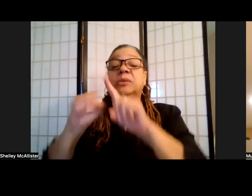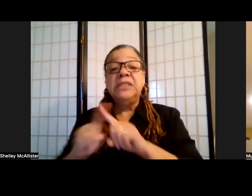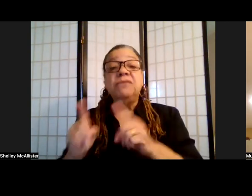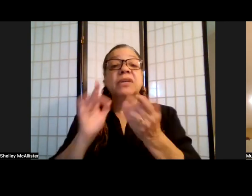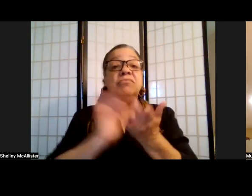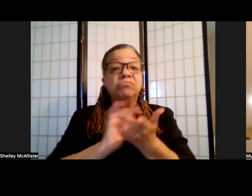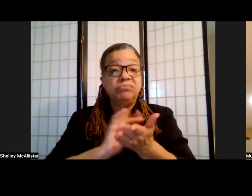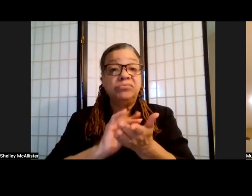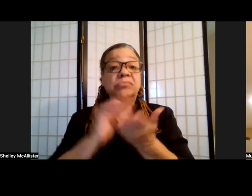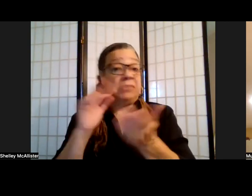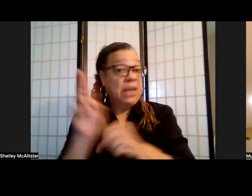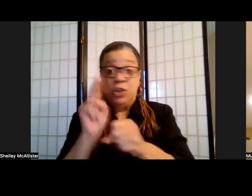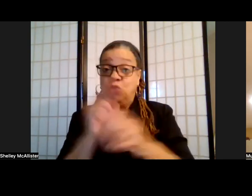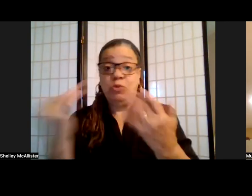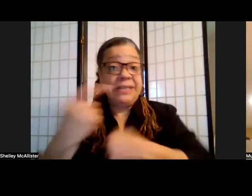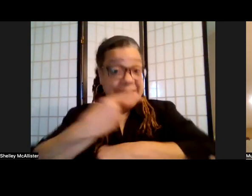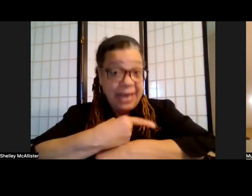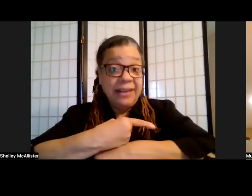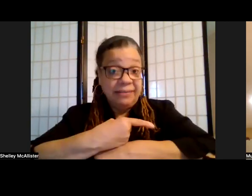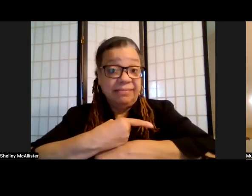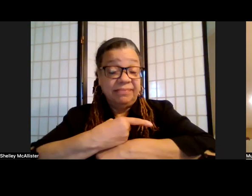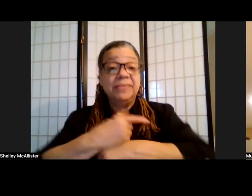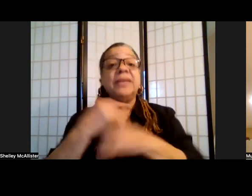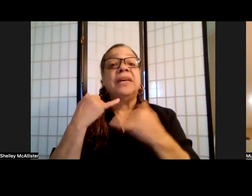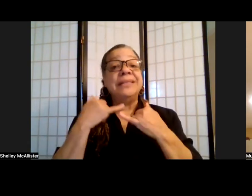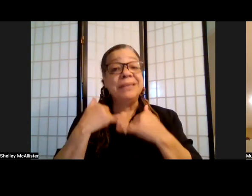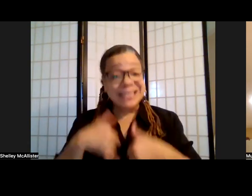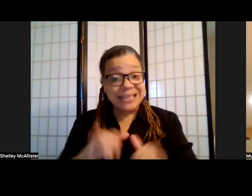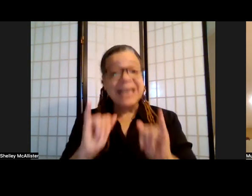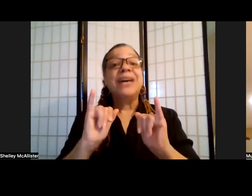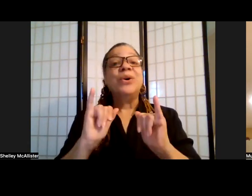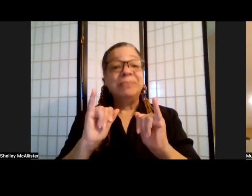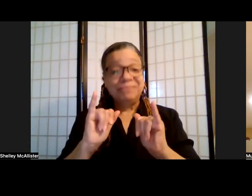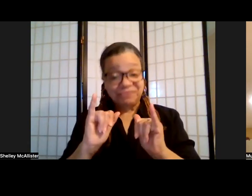to this day. And yet, drug resistance remains a fundamental challenge